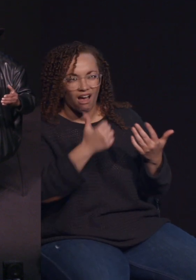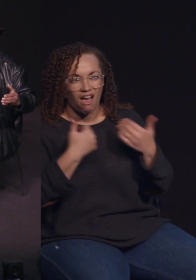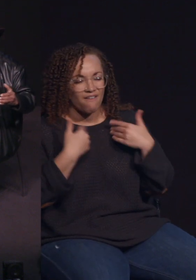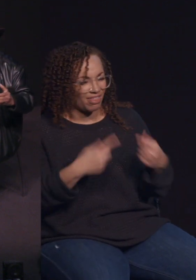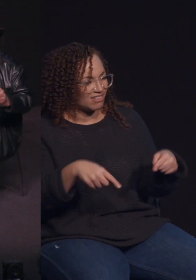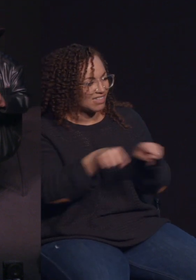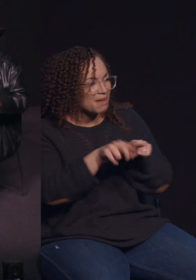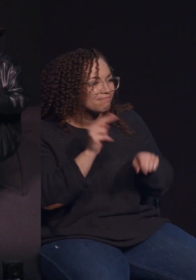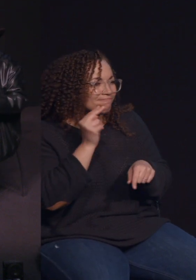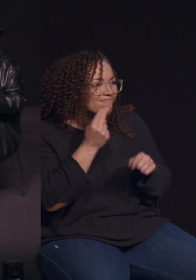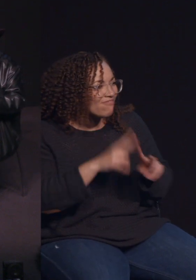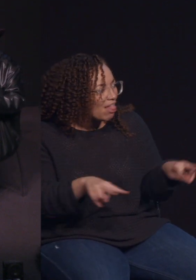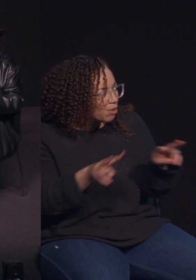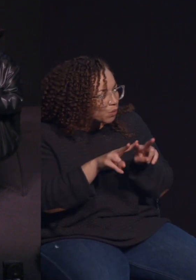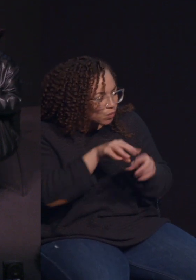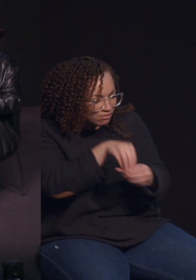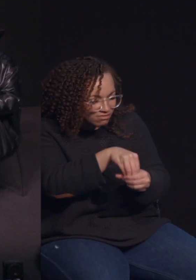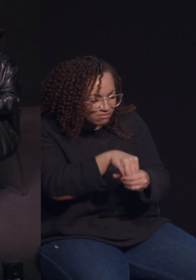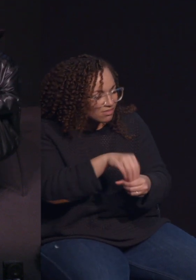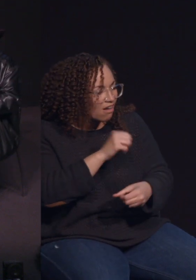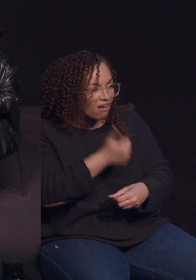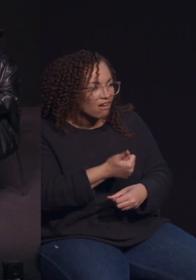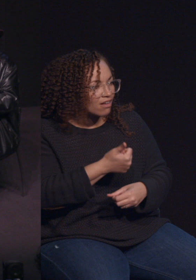That's why right now is that when I was coming up,